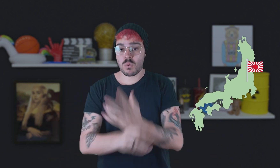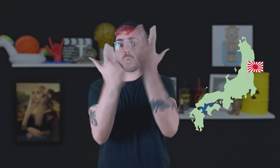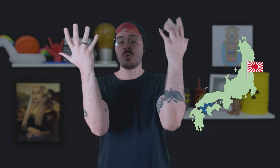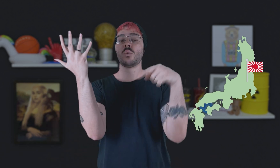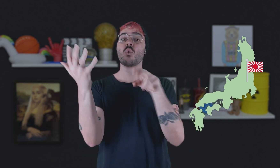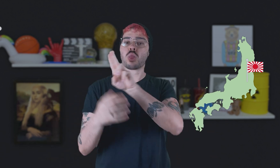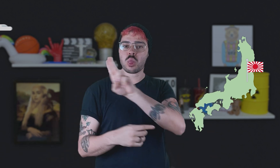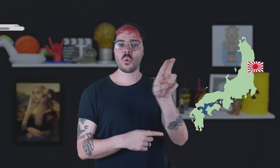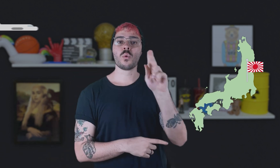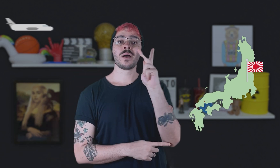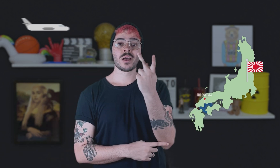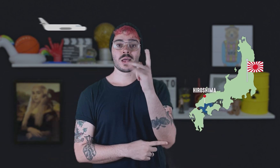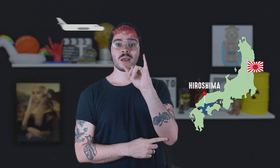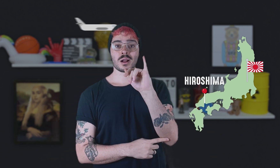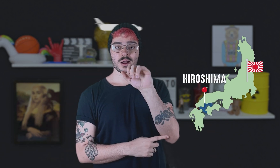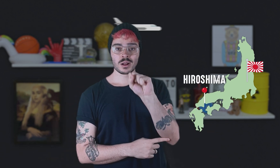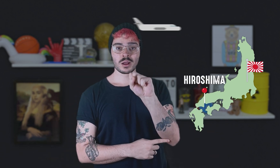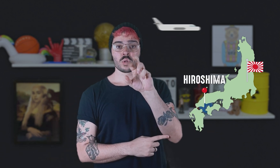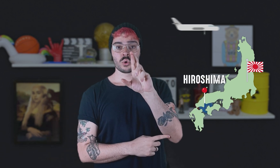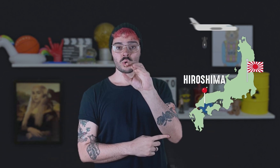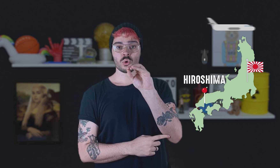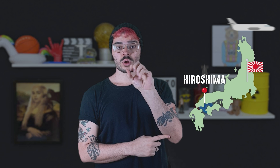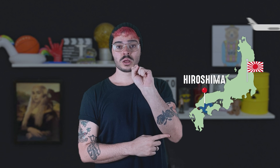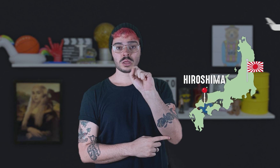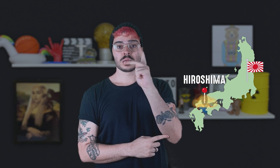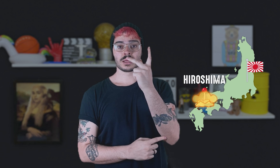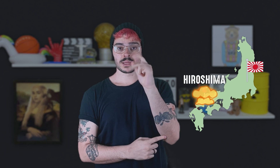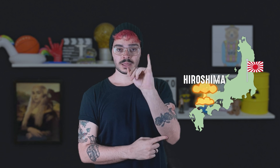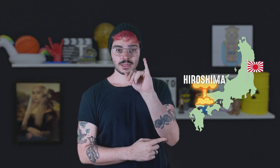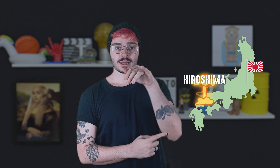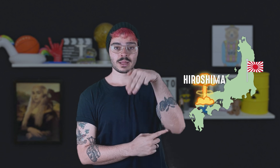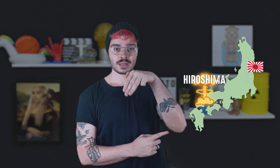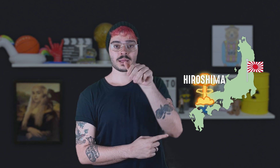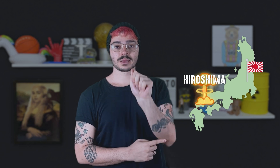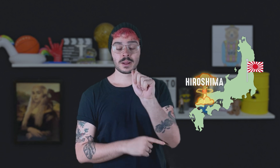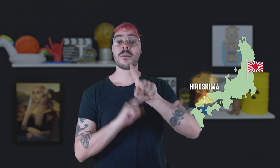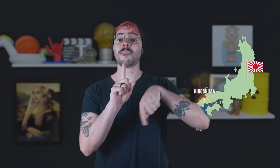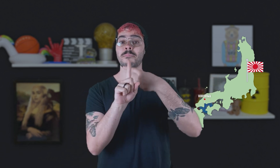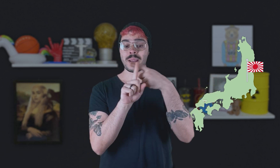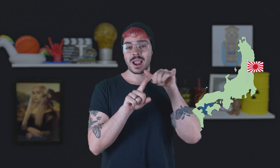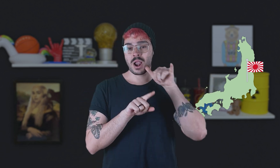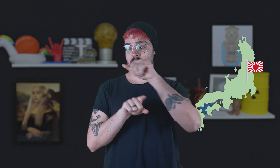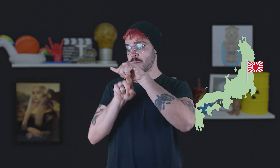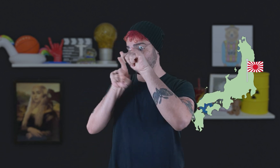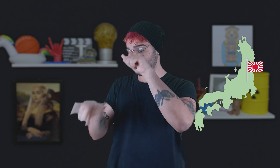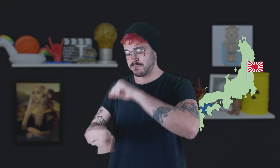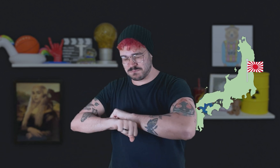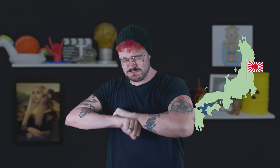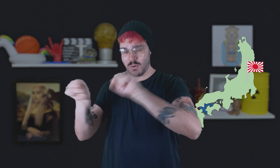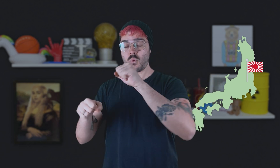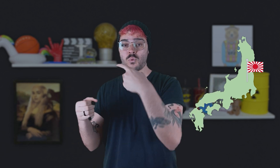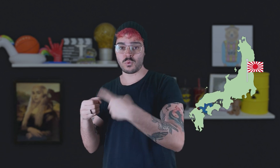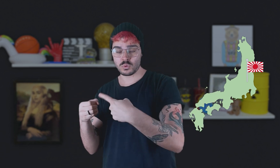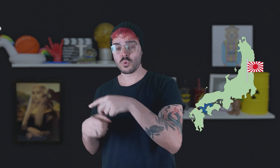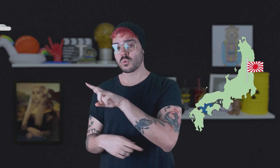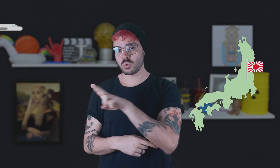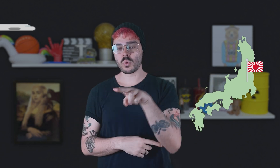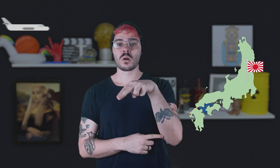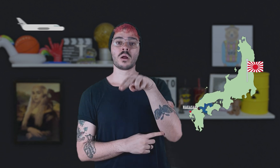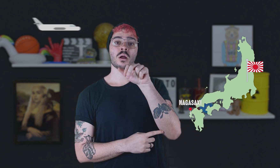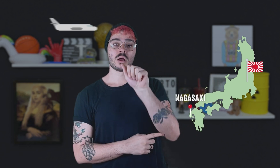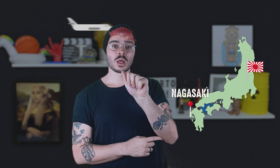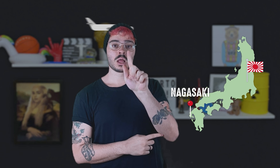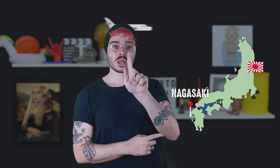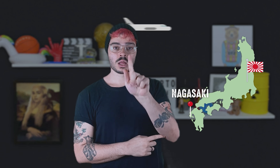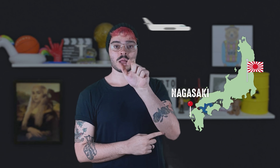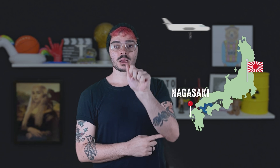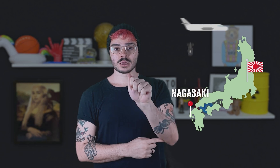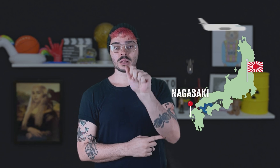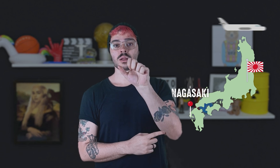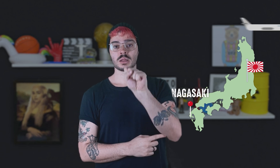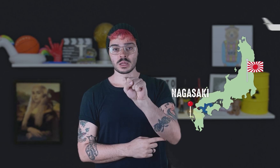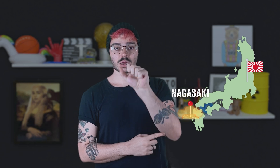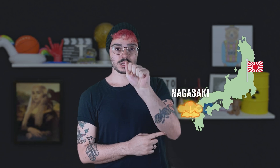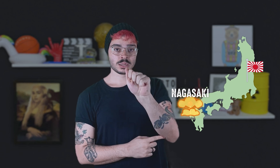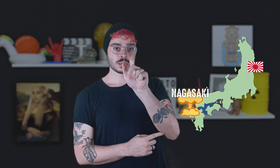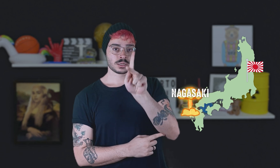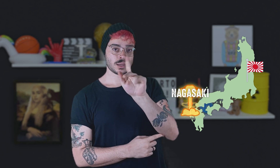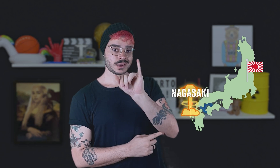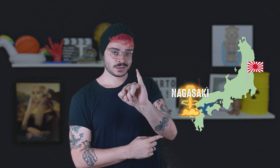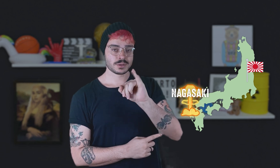on two Japanese cities: Hiroshima and Nagasaki!